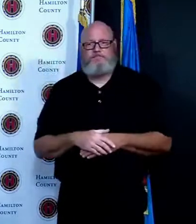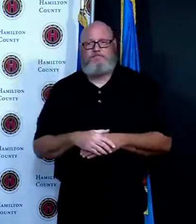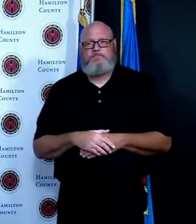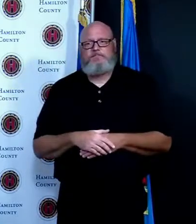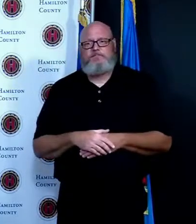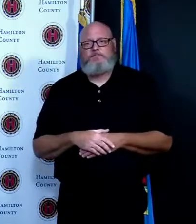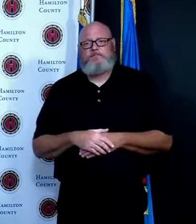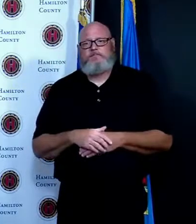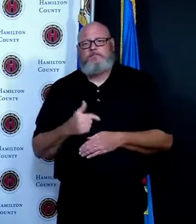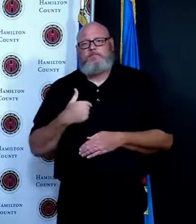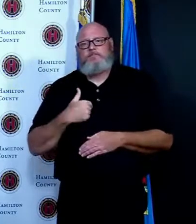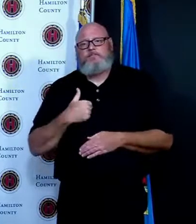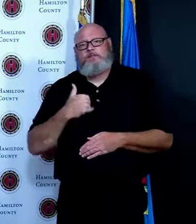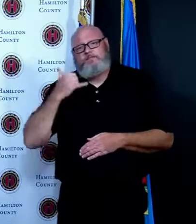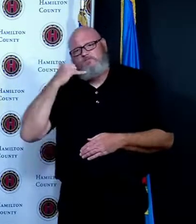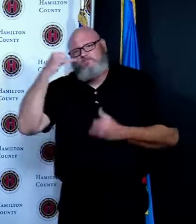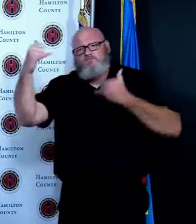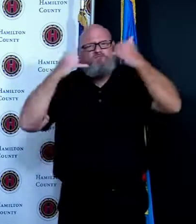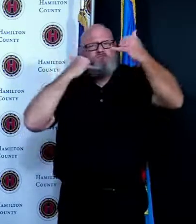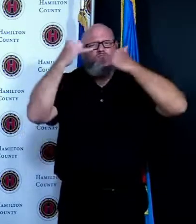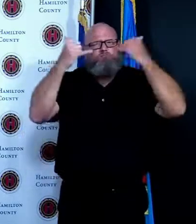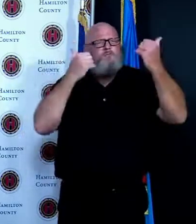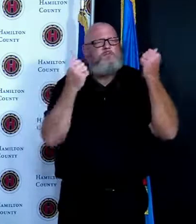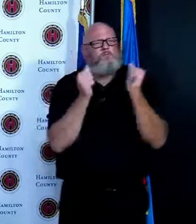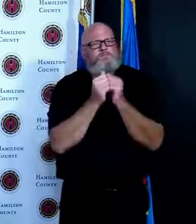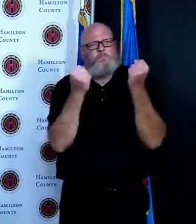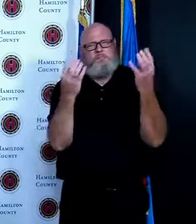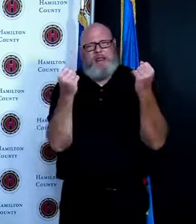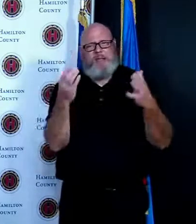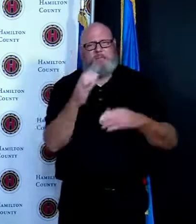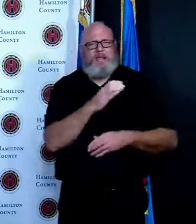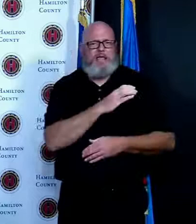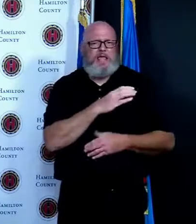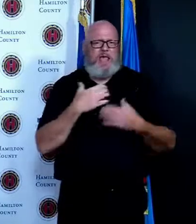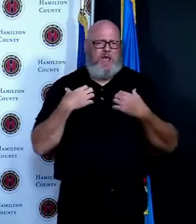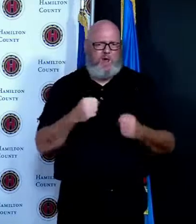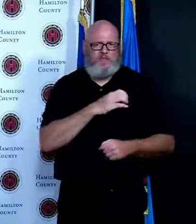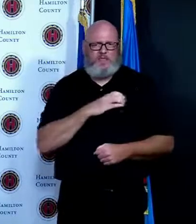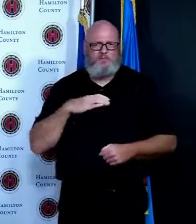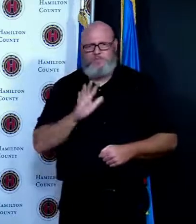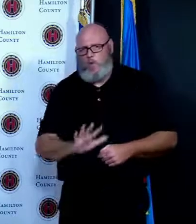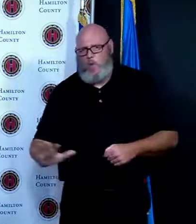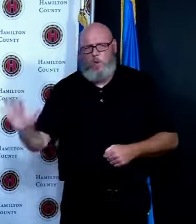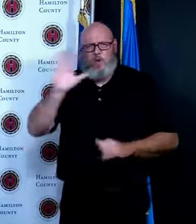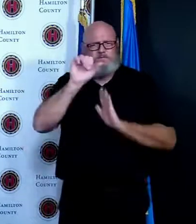nothing like ours ours are 95 individuals in the store wearing their masks in some other parts of